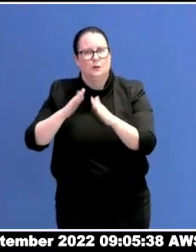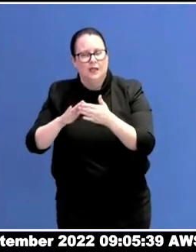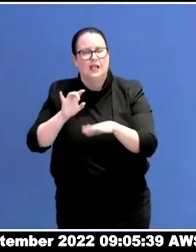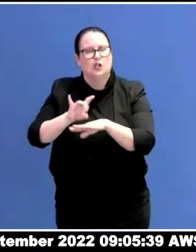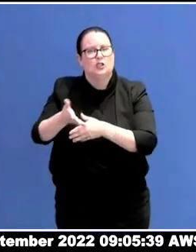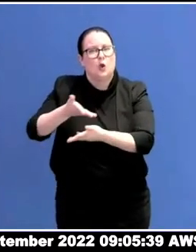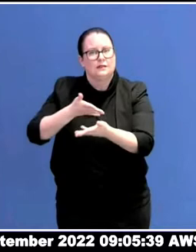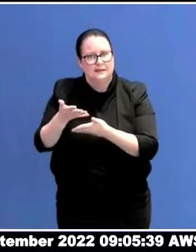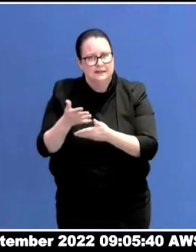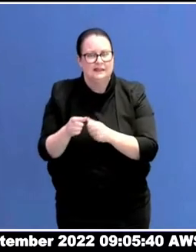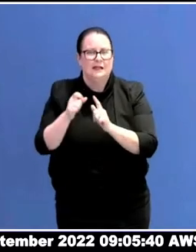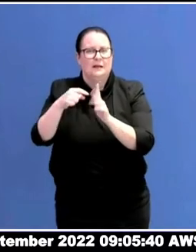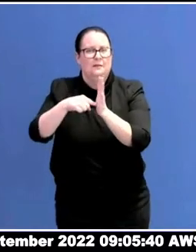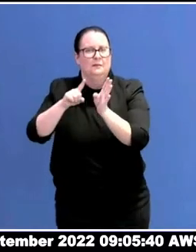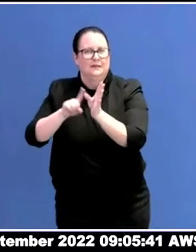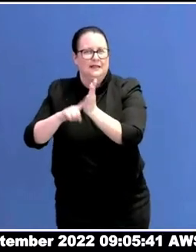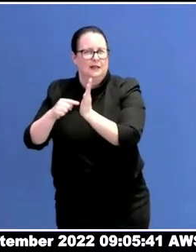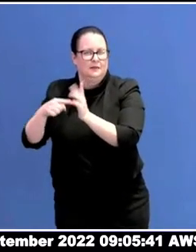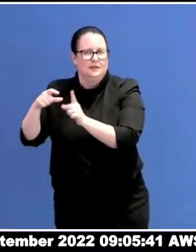has been working in this field for a number of years.